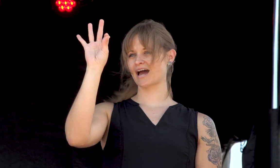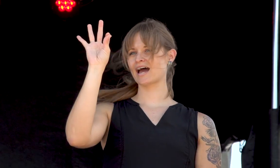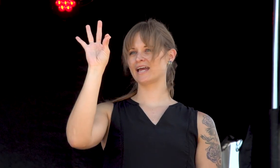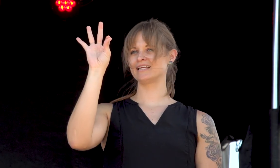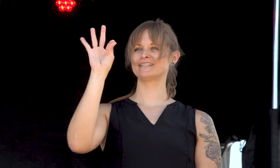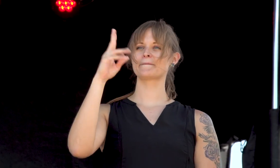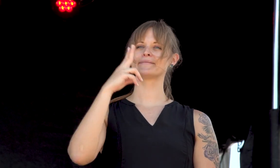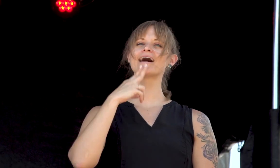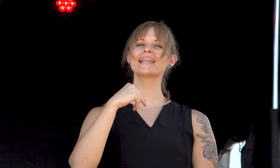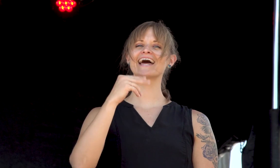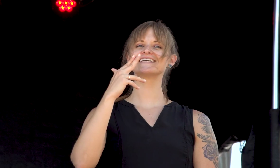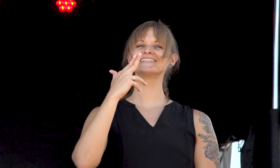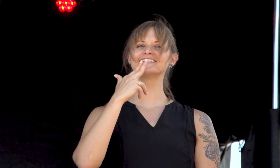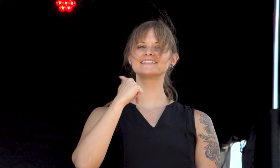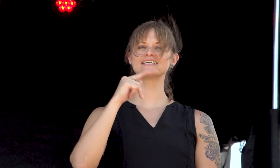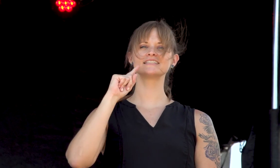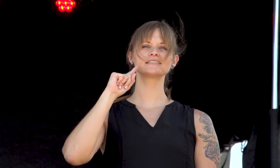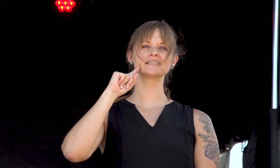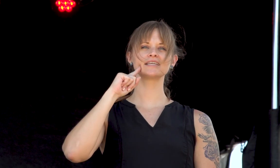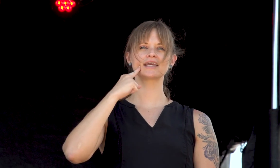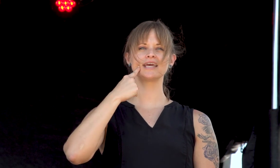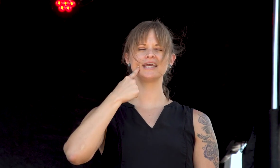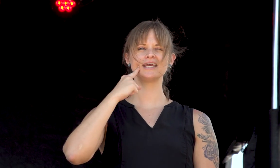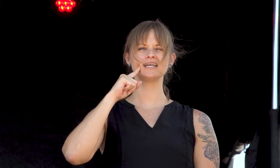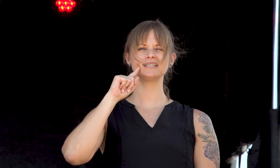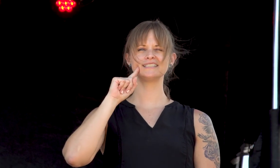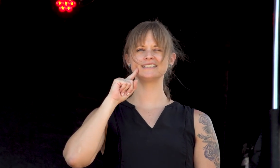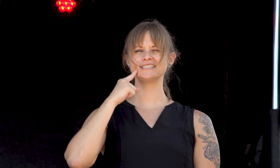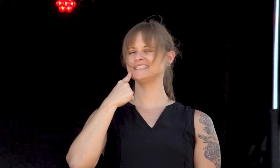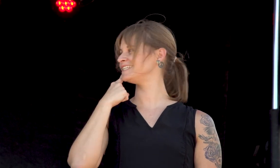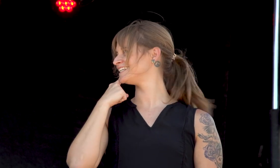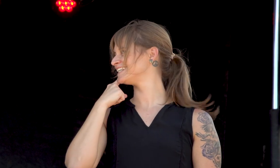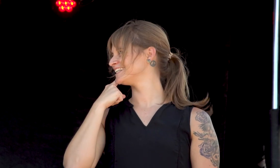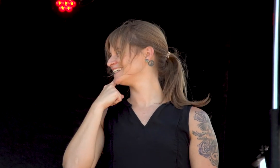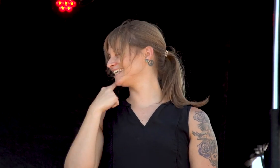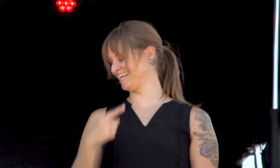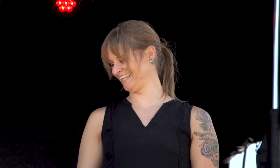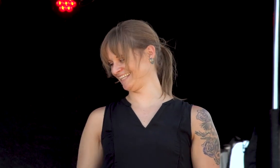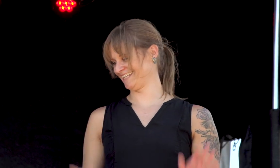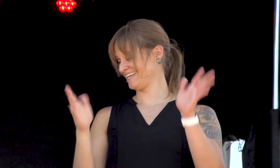Find molasses candy